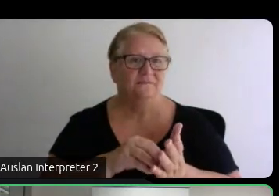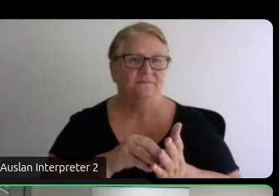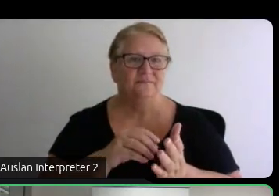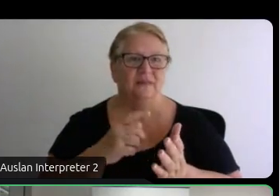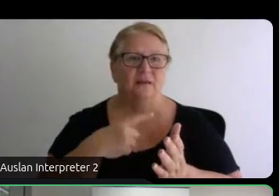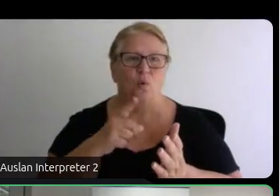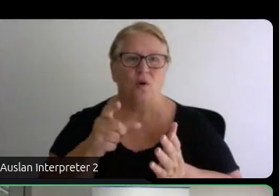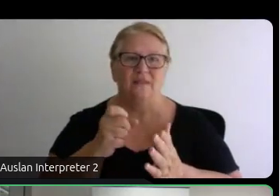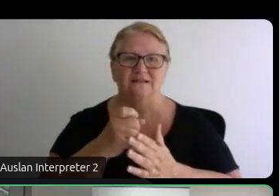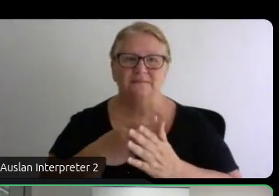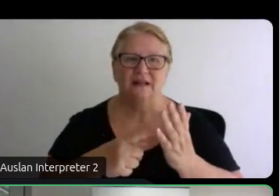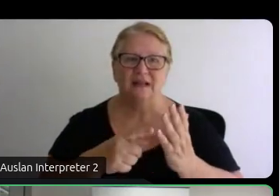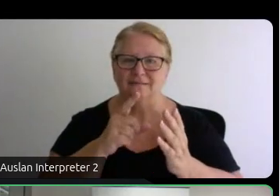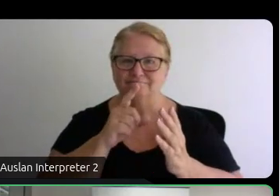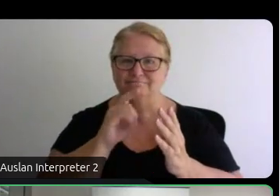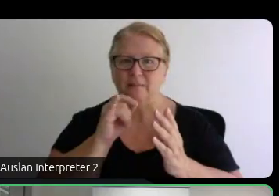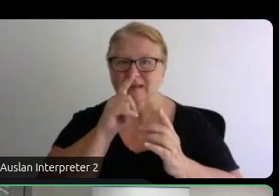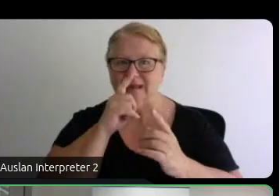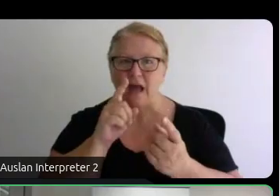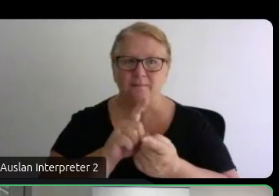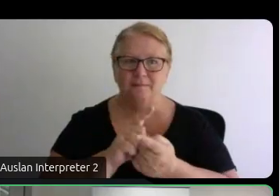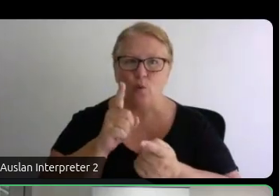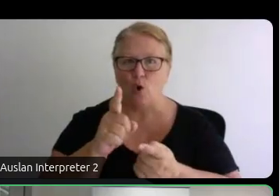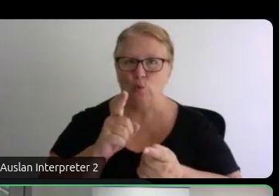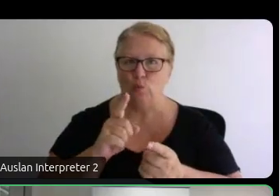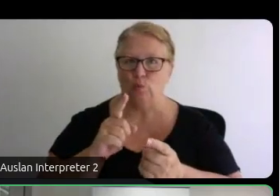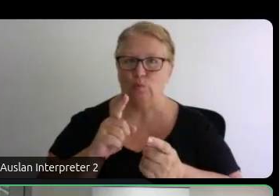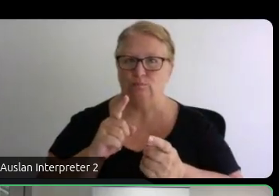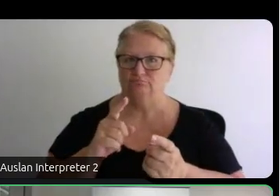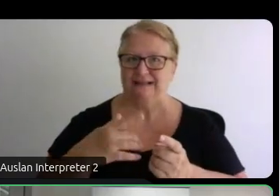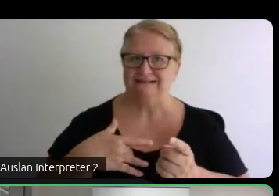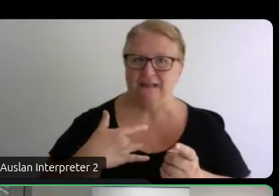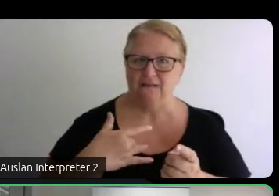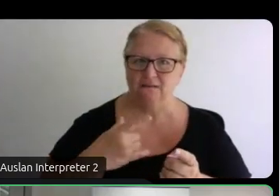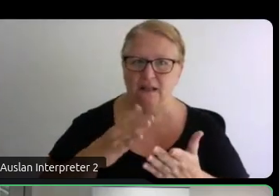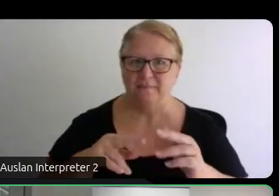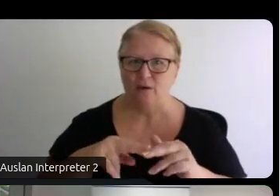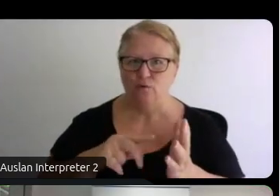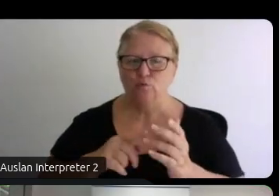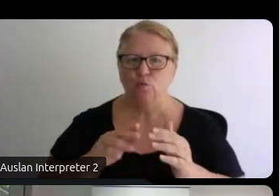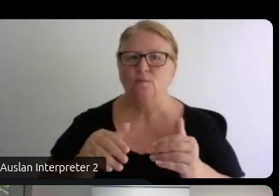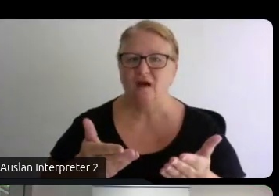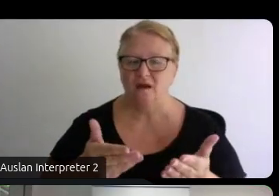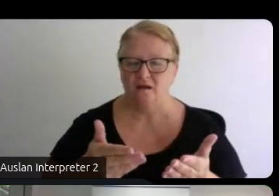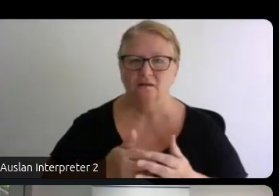to kind of meet what you would typically expect um a parent to be able to provide and they're